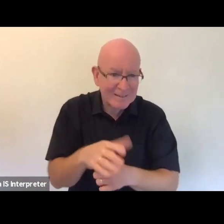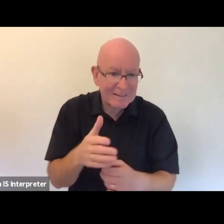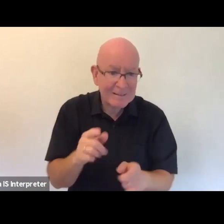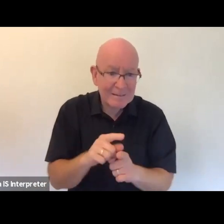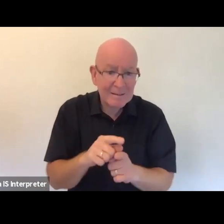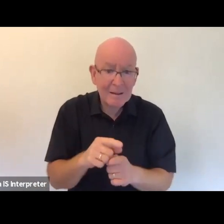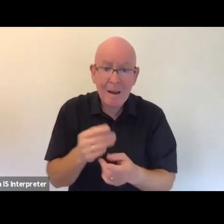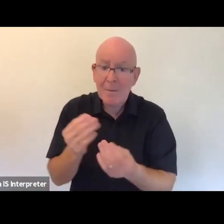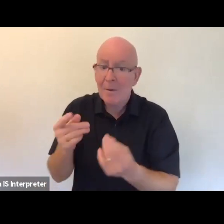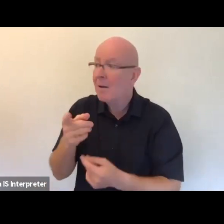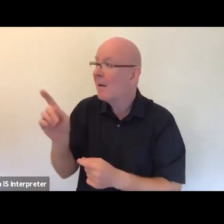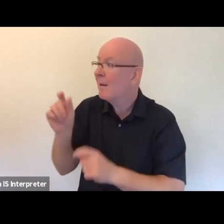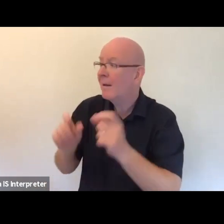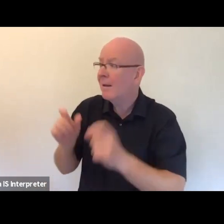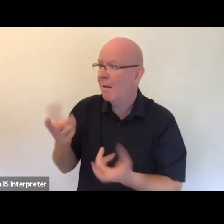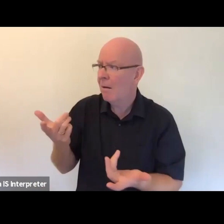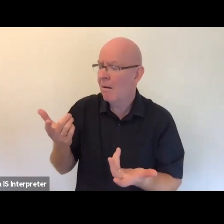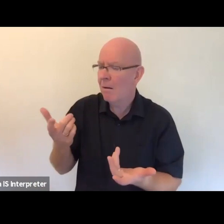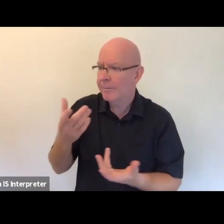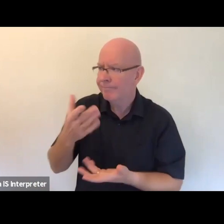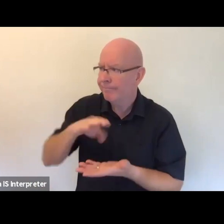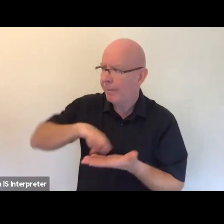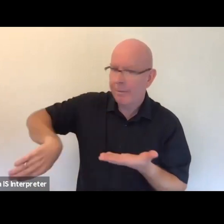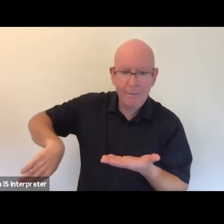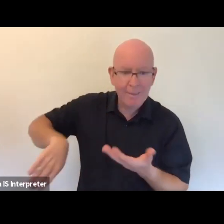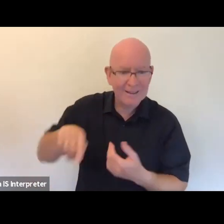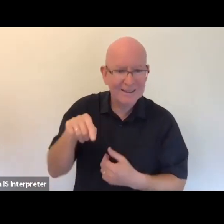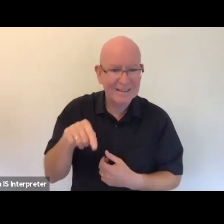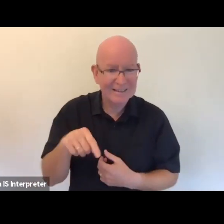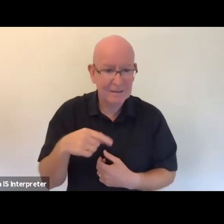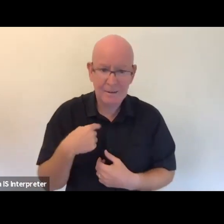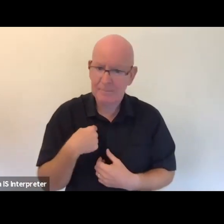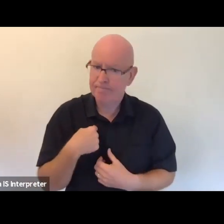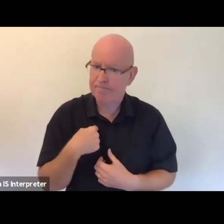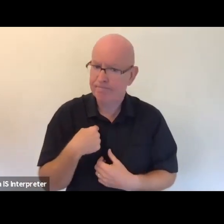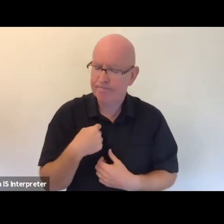like from the recommendations we made, why were other people left out.